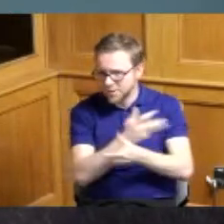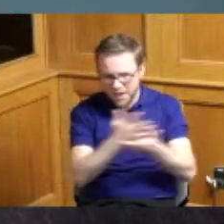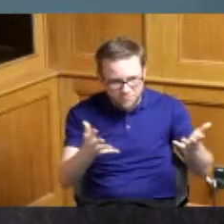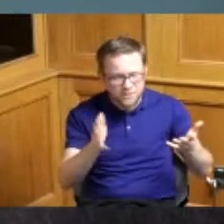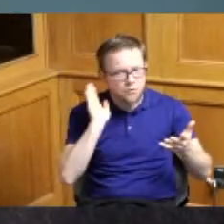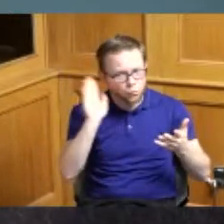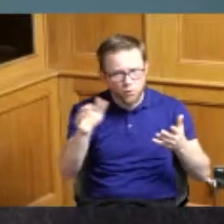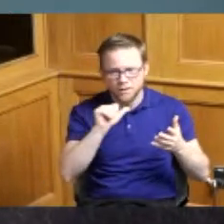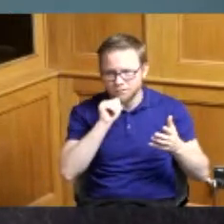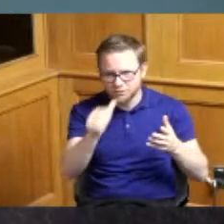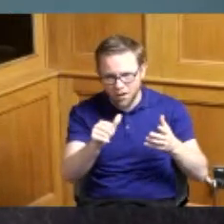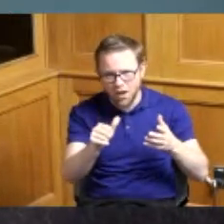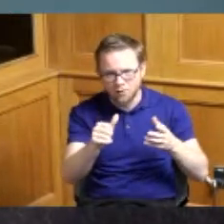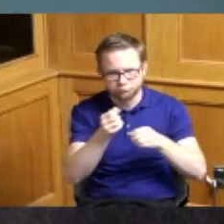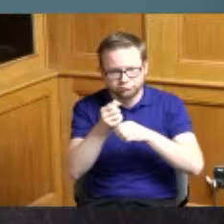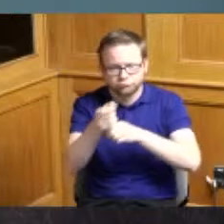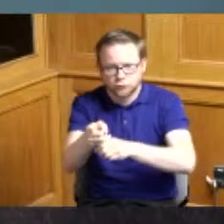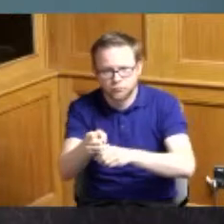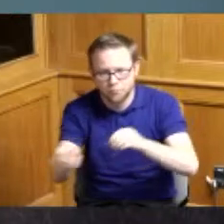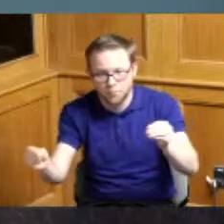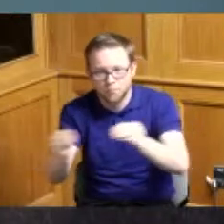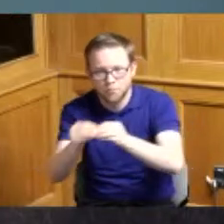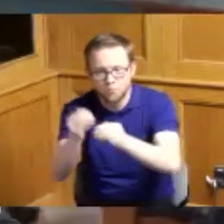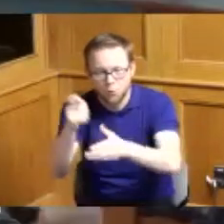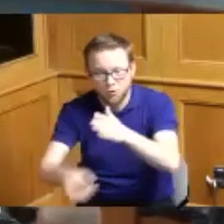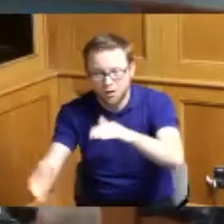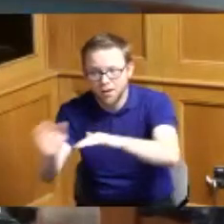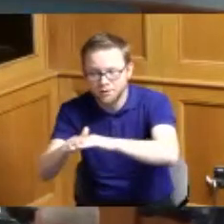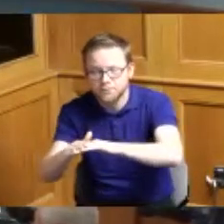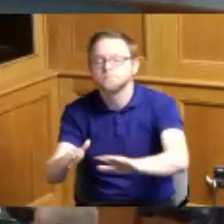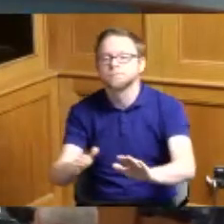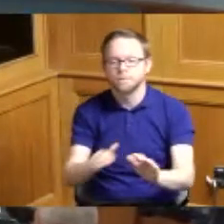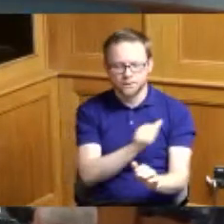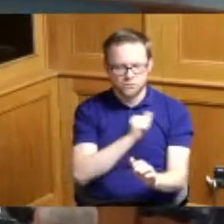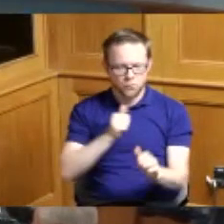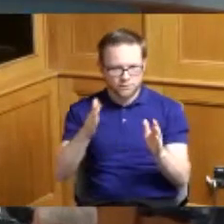cost that we would have to come up with well first and foremost I'll just reiterate that no